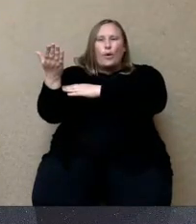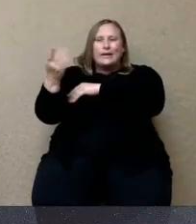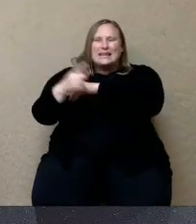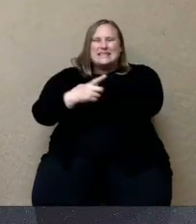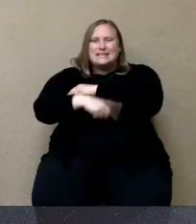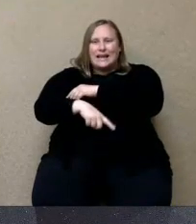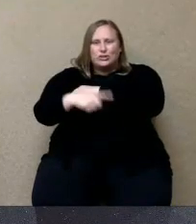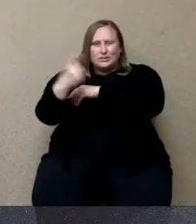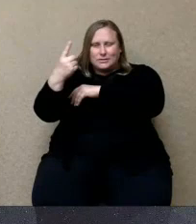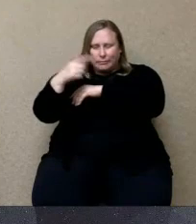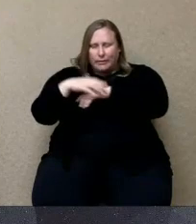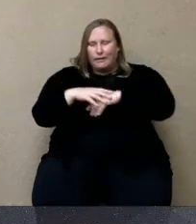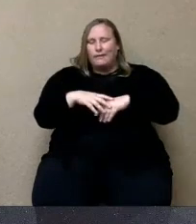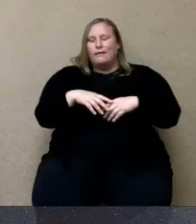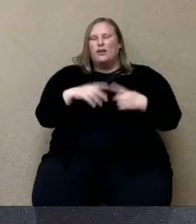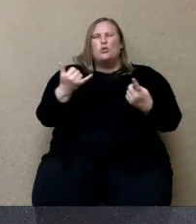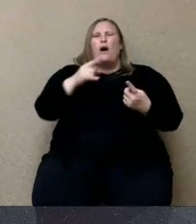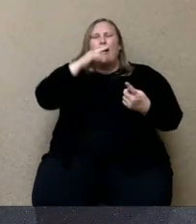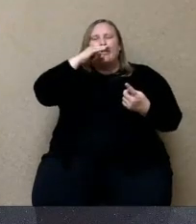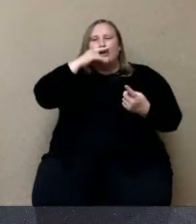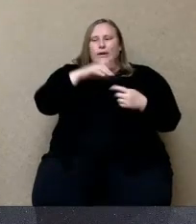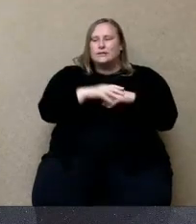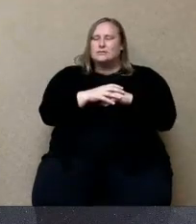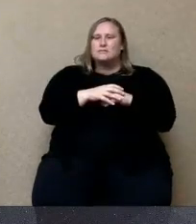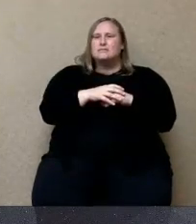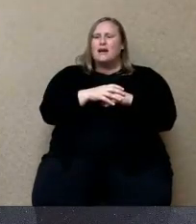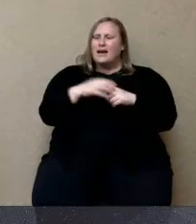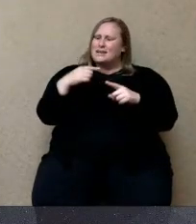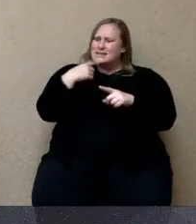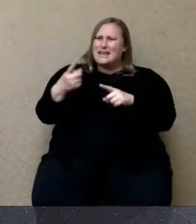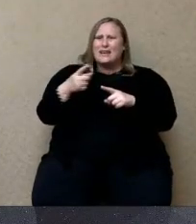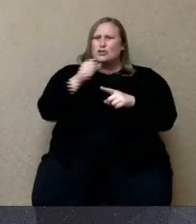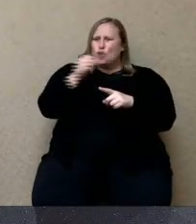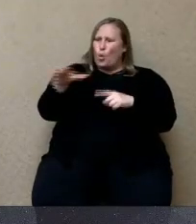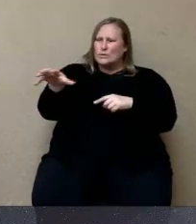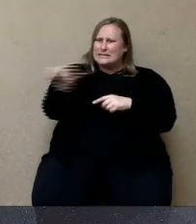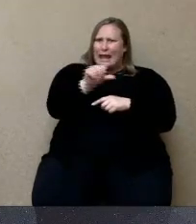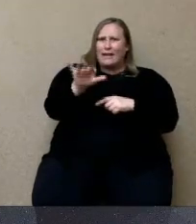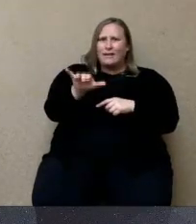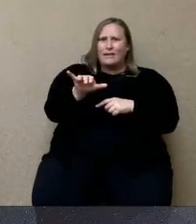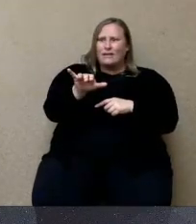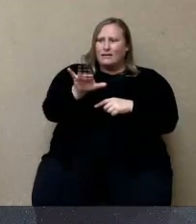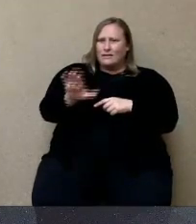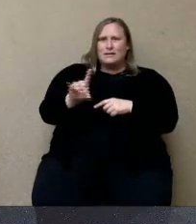just like anyone else would. I guess that's what I advocated, not that it's okay for him to do it, but I want him to have the same